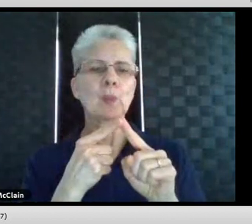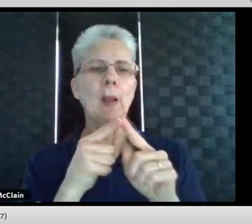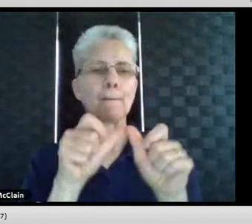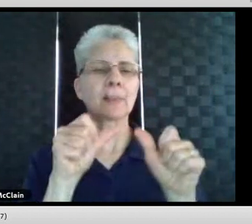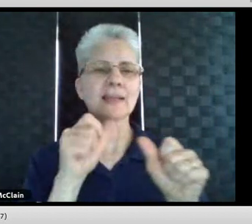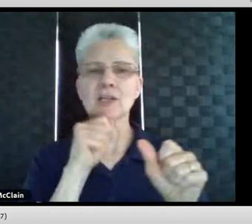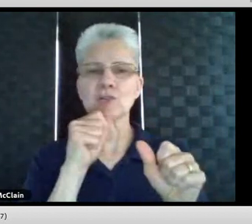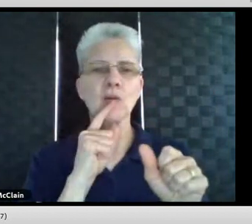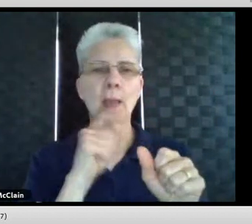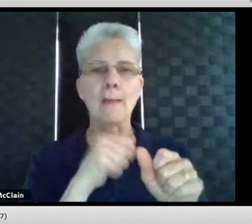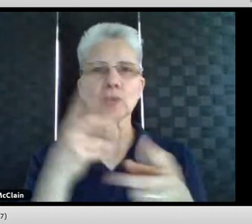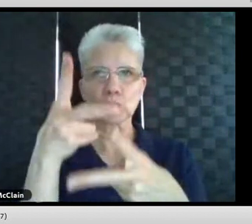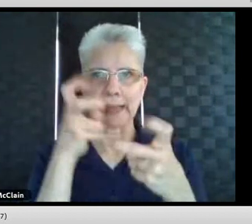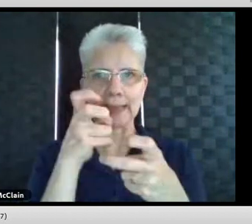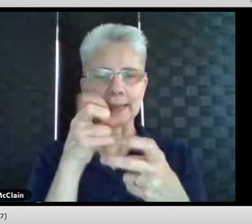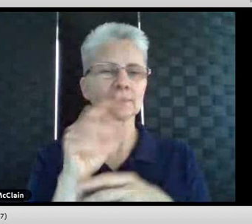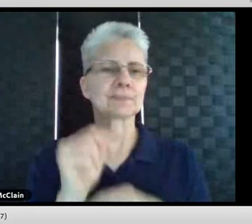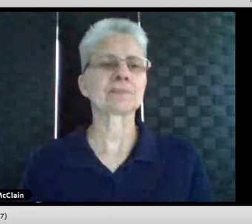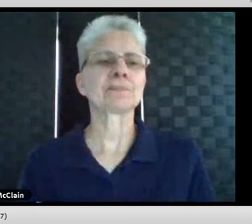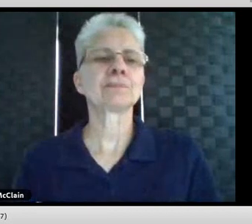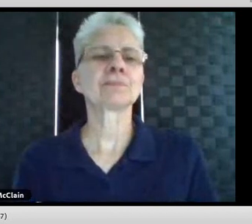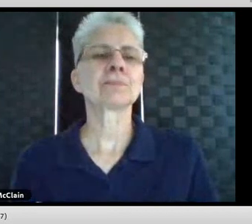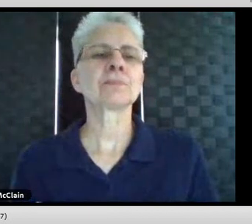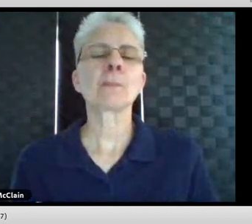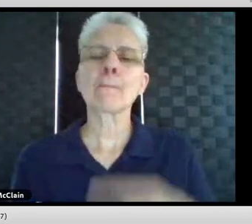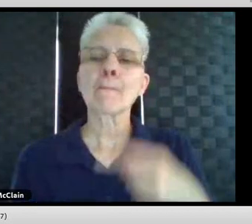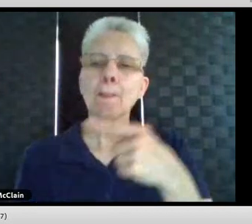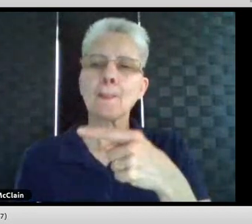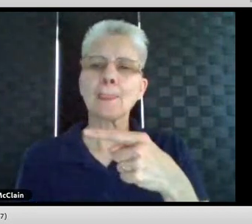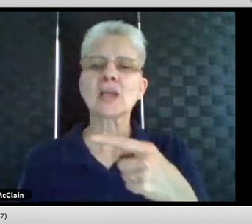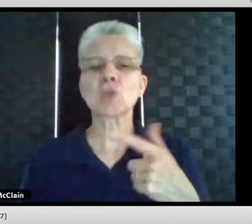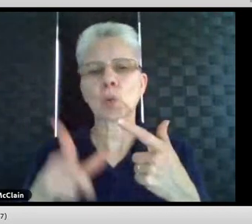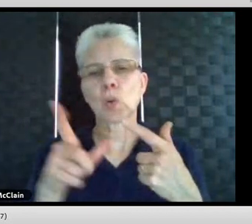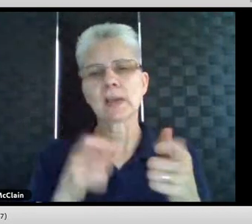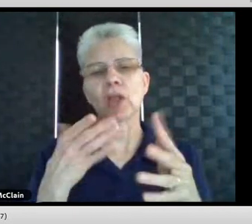that you're not going to be able to get access to. Okay, so I just want to go quickly through a dialogue,